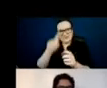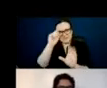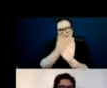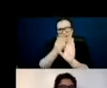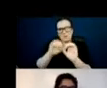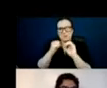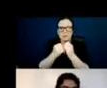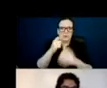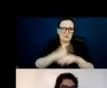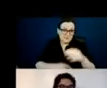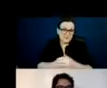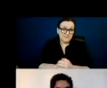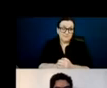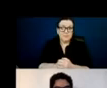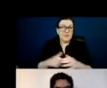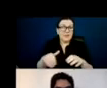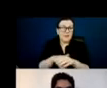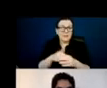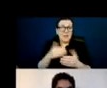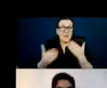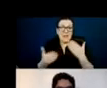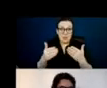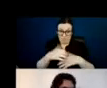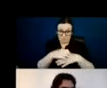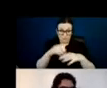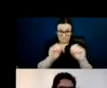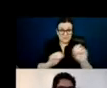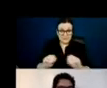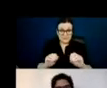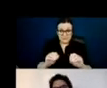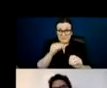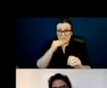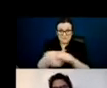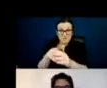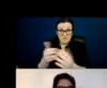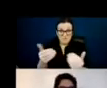including through the drafting itself. In Costa Rica and Peru and